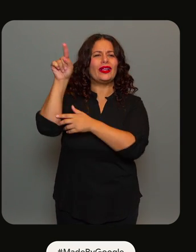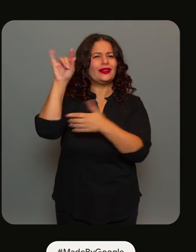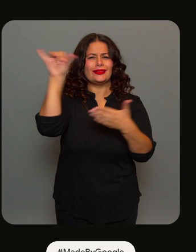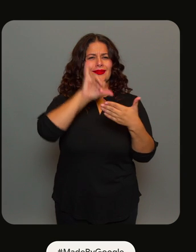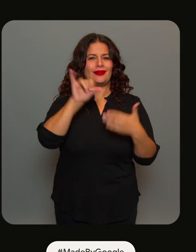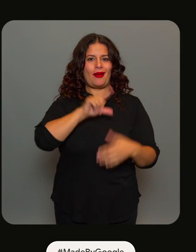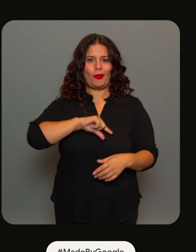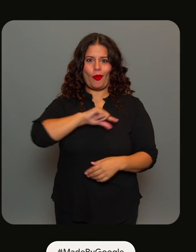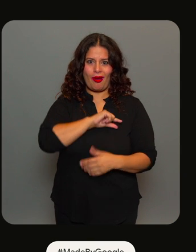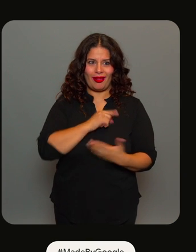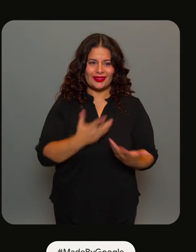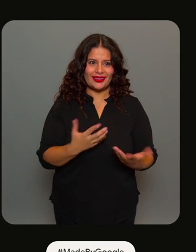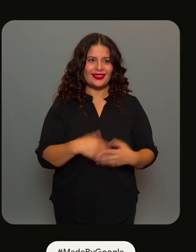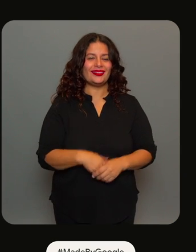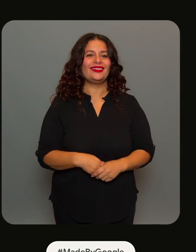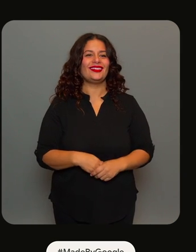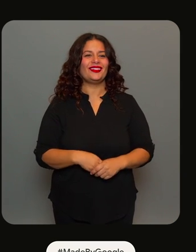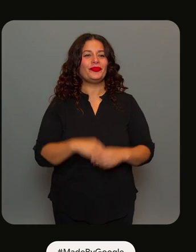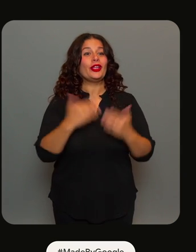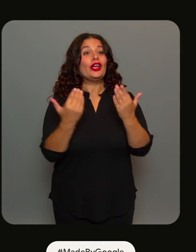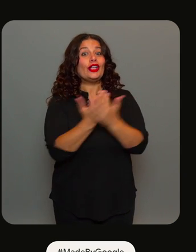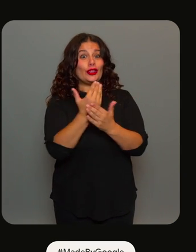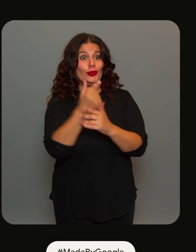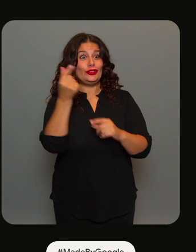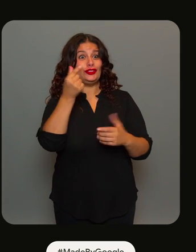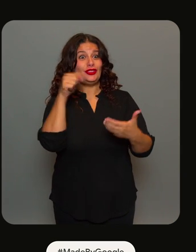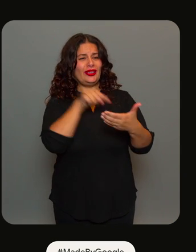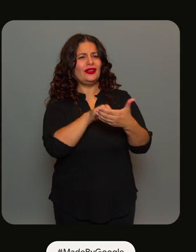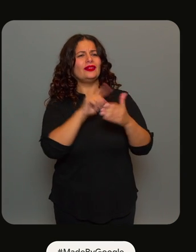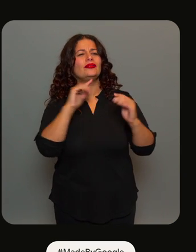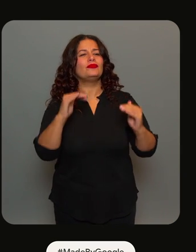Tensor G2 powers lots of other video improvements, too, like